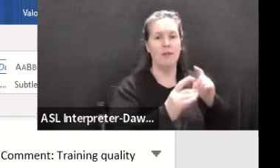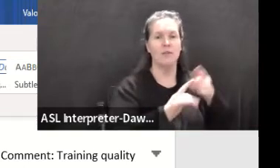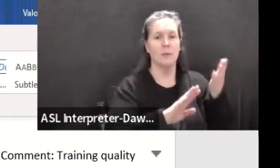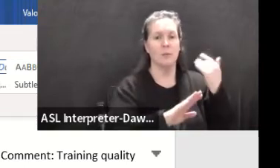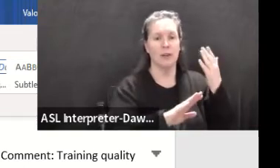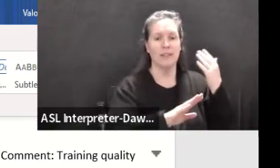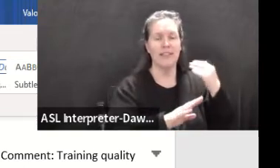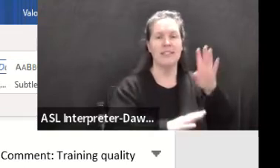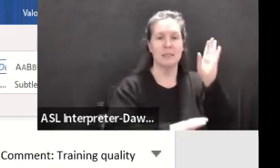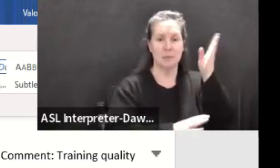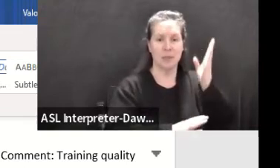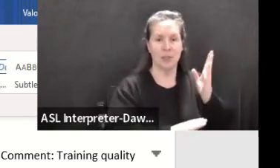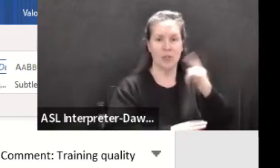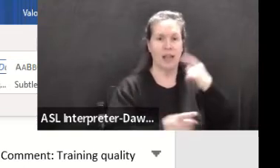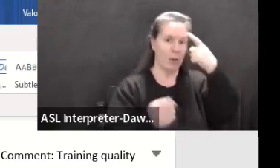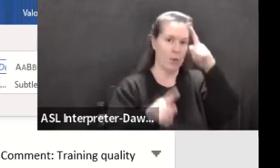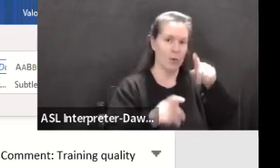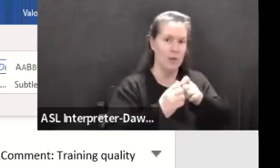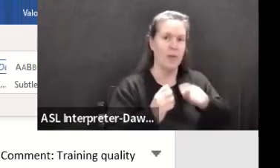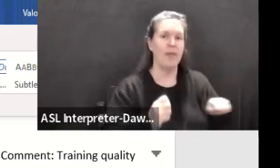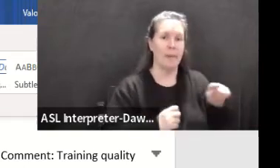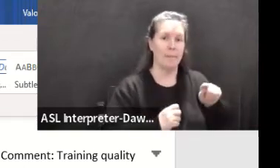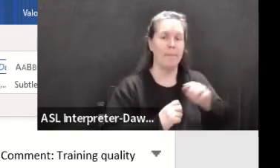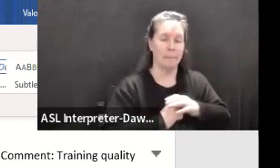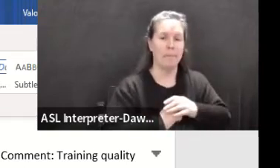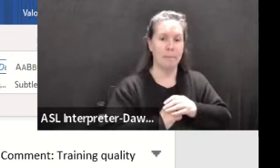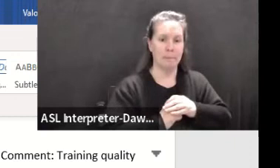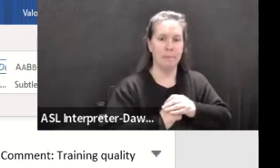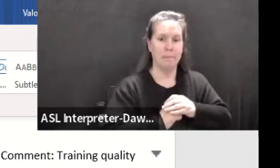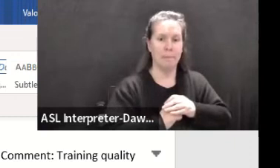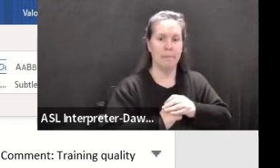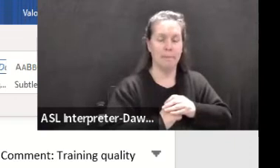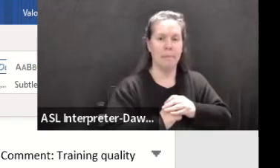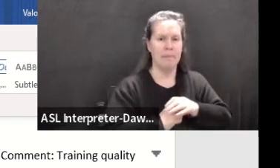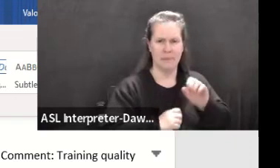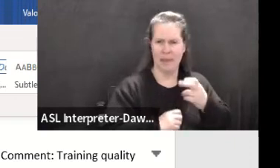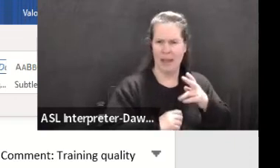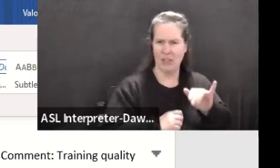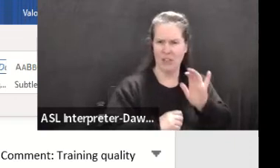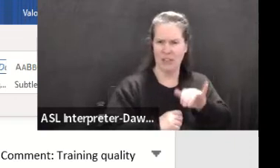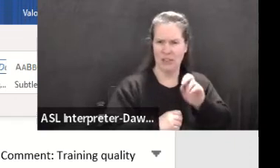and I agree with them, and I think, Ashley is it okay if I also had a comment